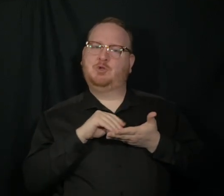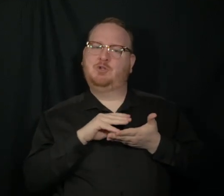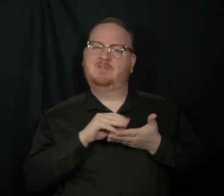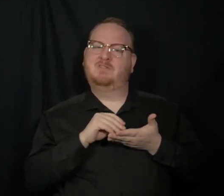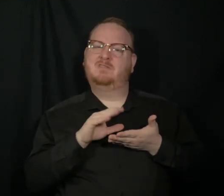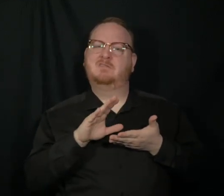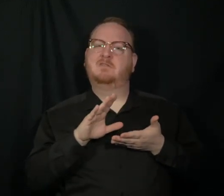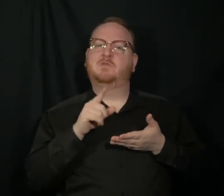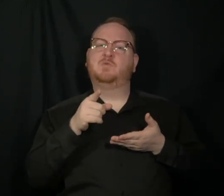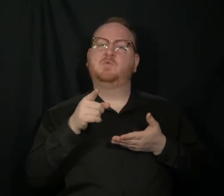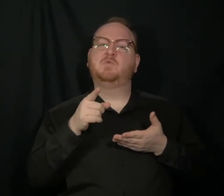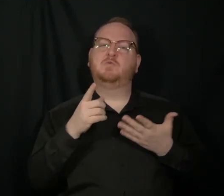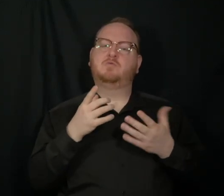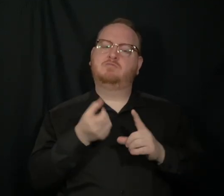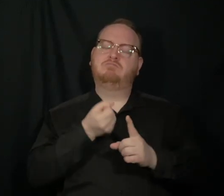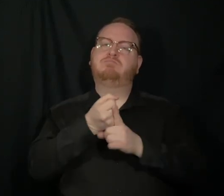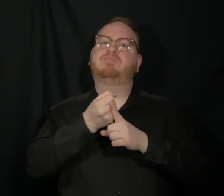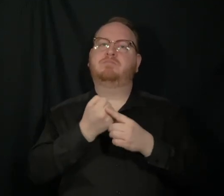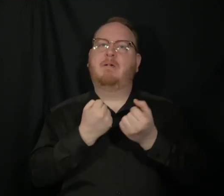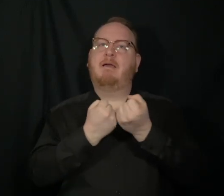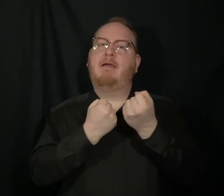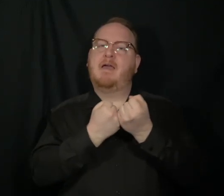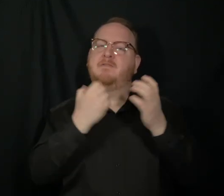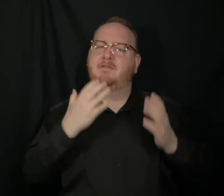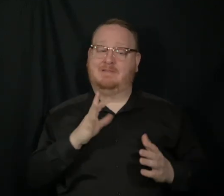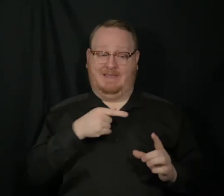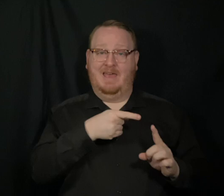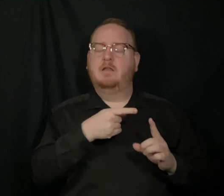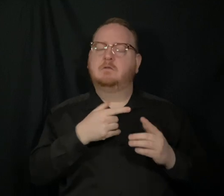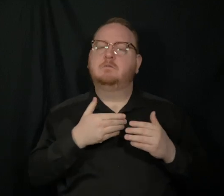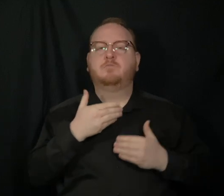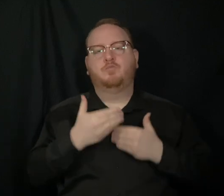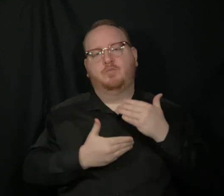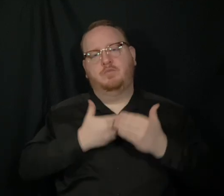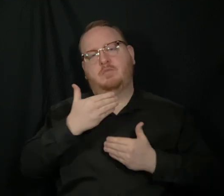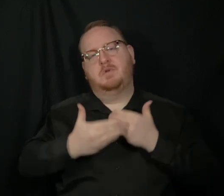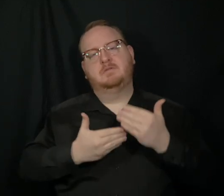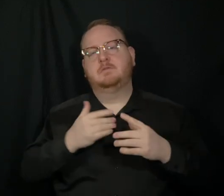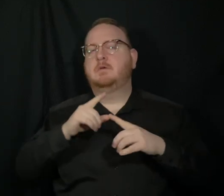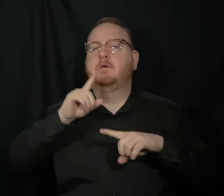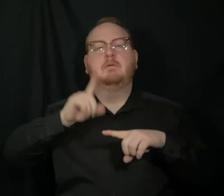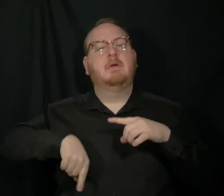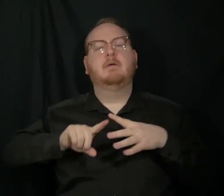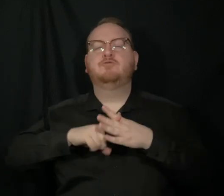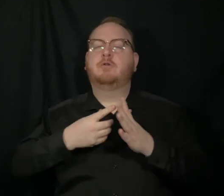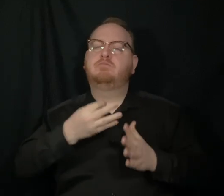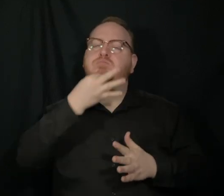an advocate is a process. And, you know, parents, you, you